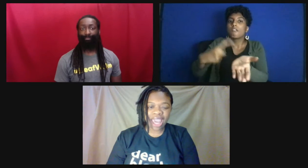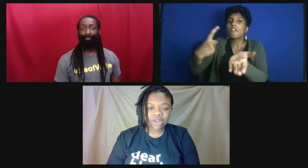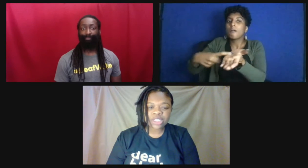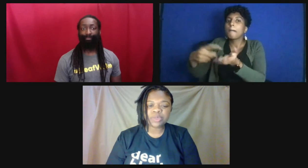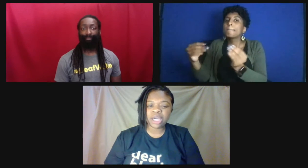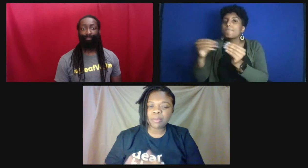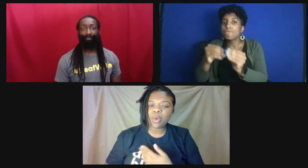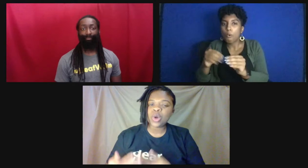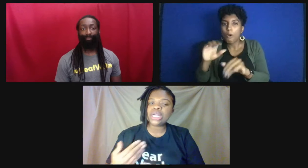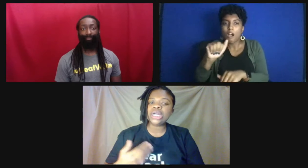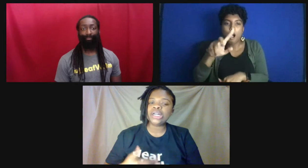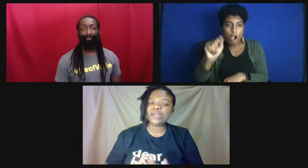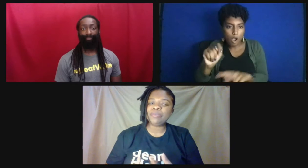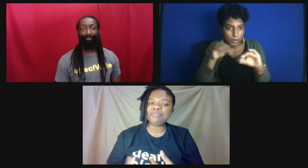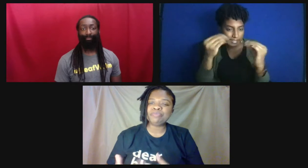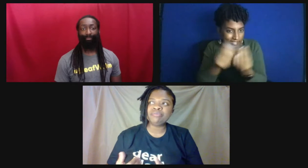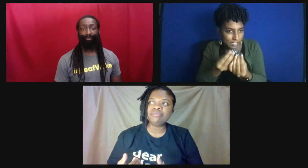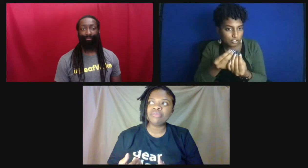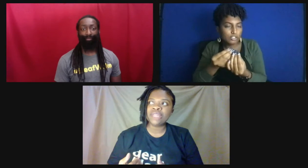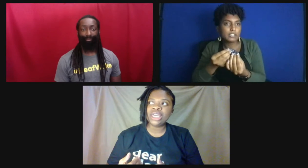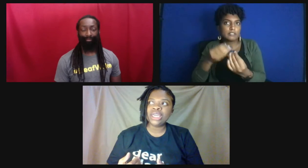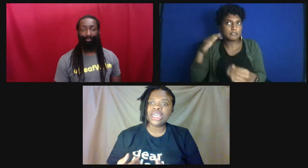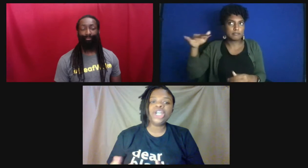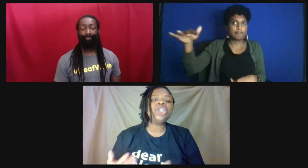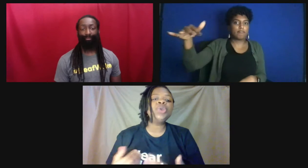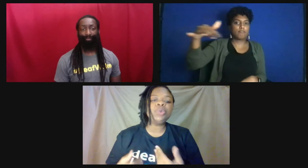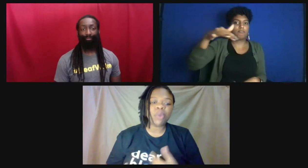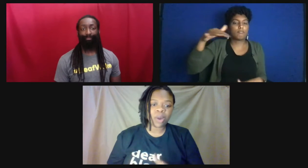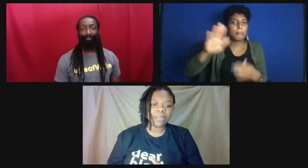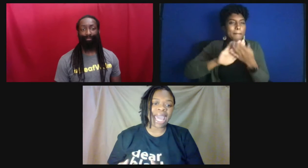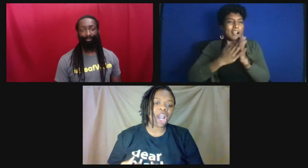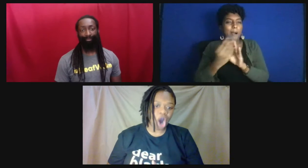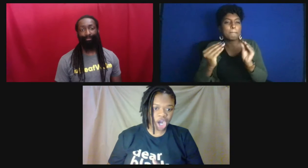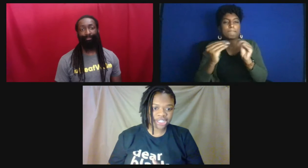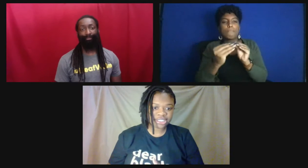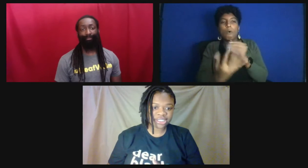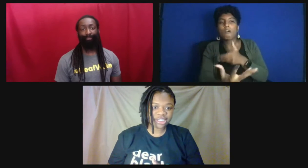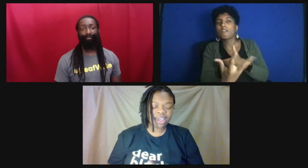and galleries become more include more Black arts